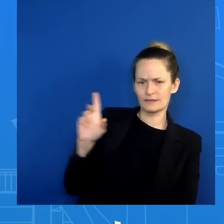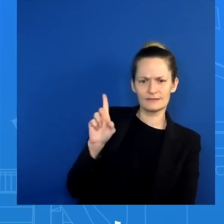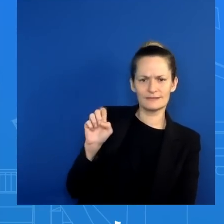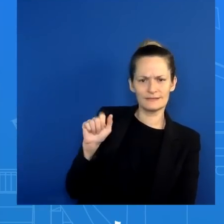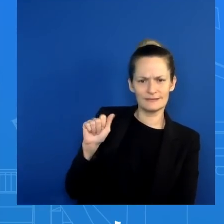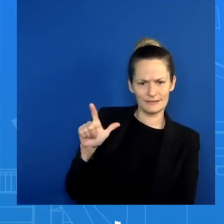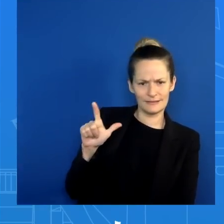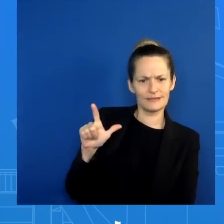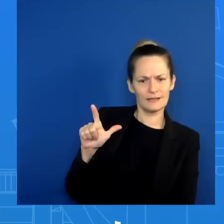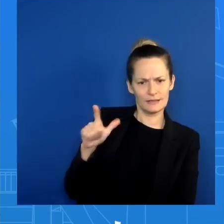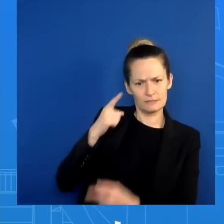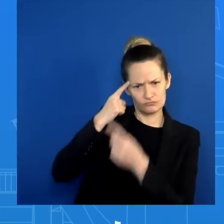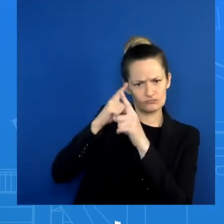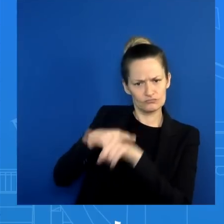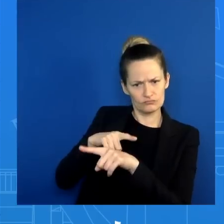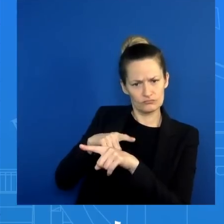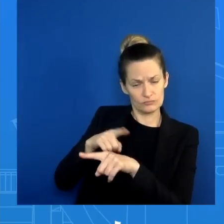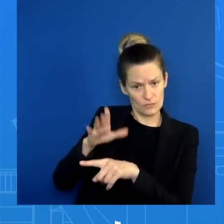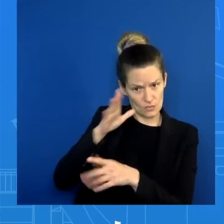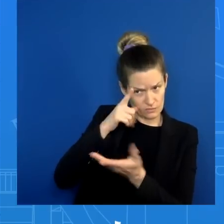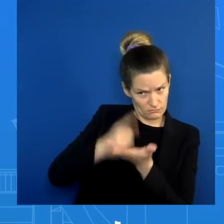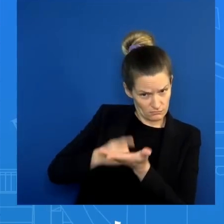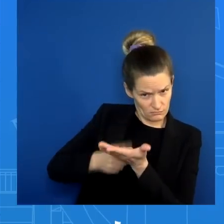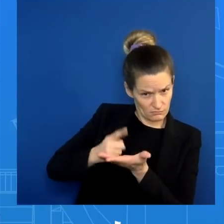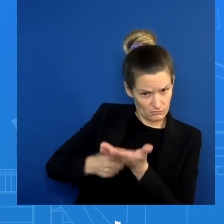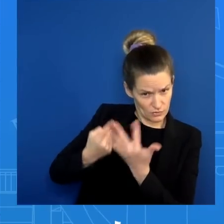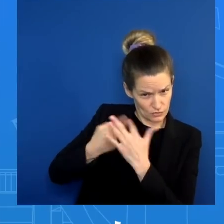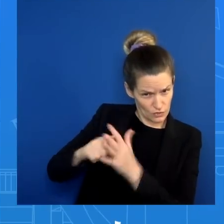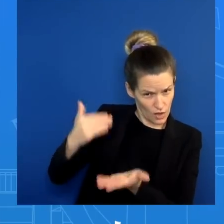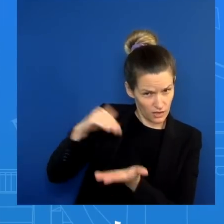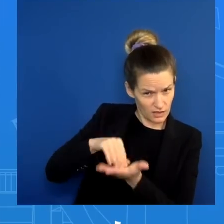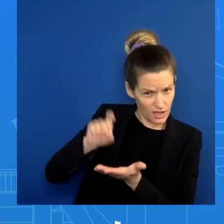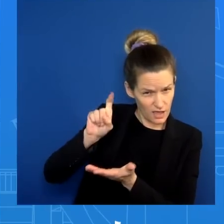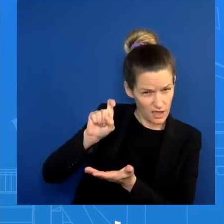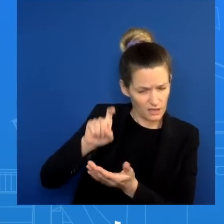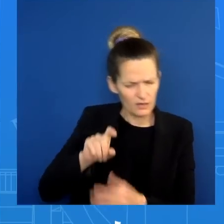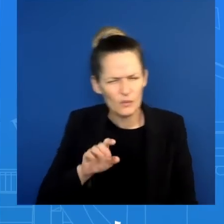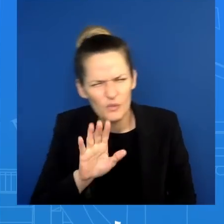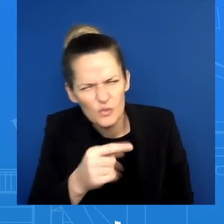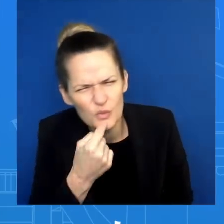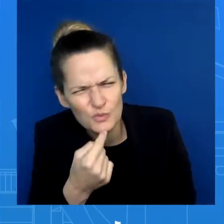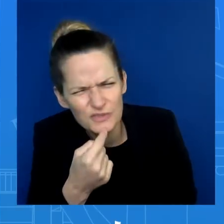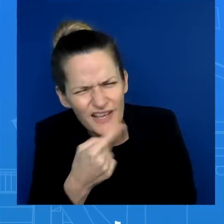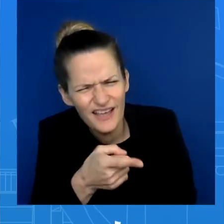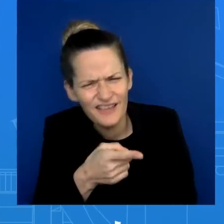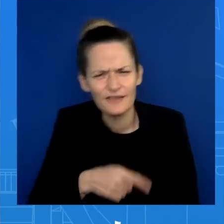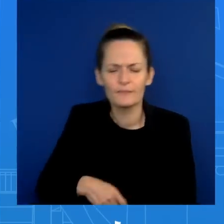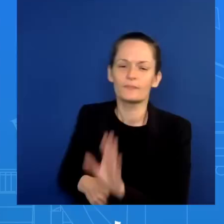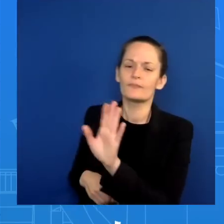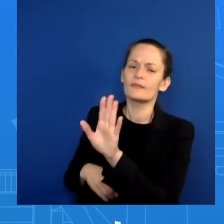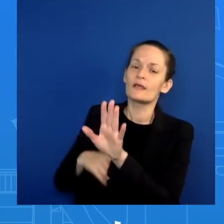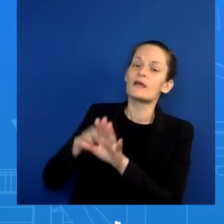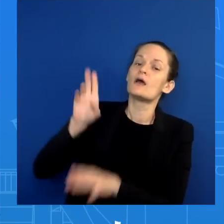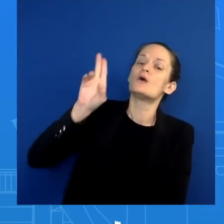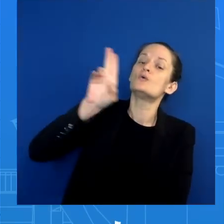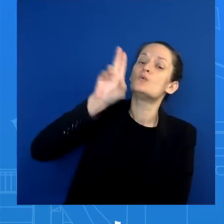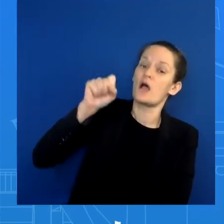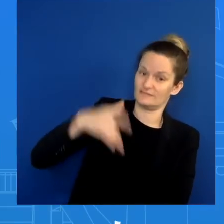Ms. Jean-Pierre: Say that. So that means. The Press: Is the U.S. optimistic about restarting the nuclear accord, the Iran. Ms. Jean-Pierre: Yes, yes, yes. I thought you said something else.